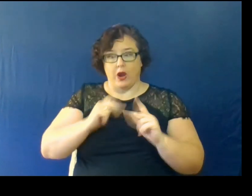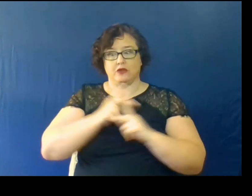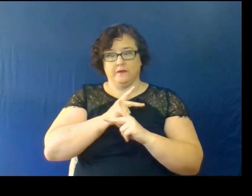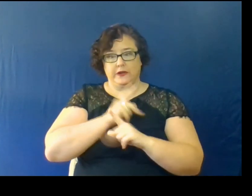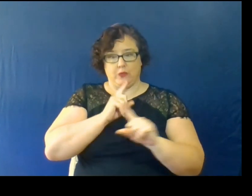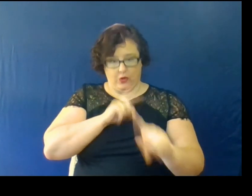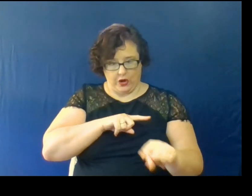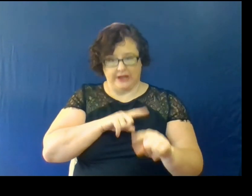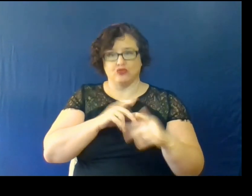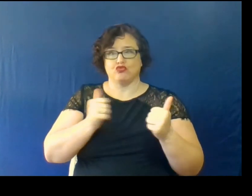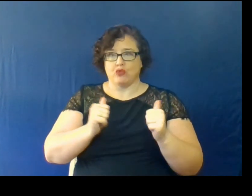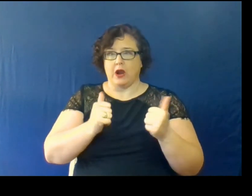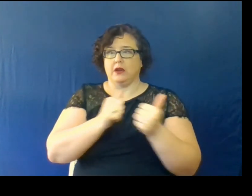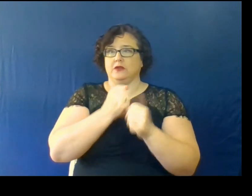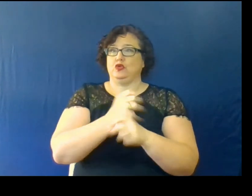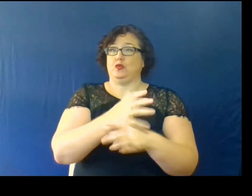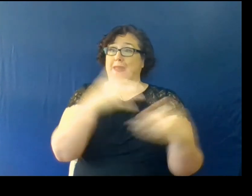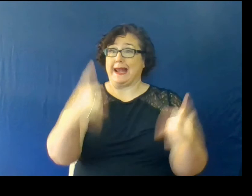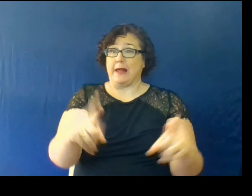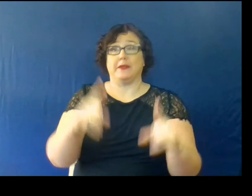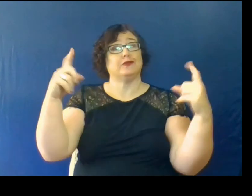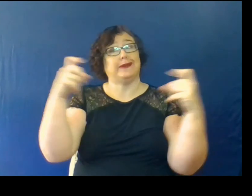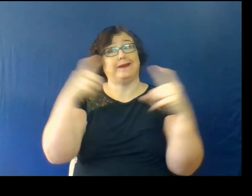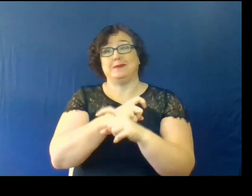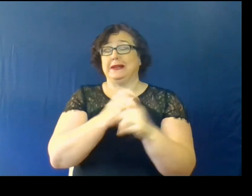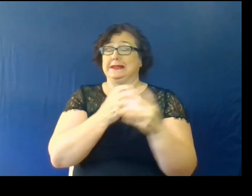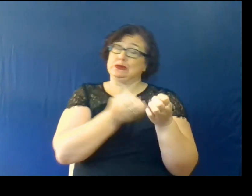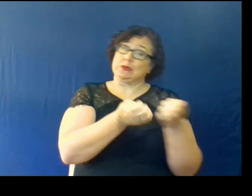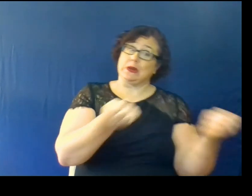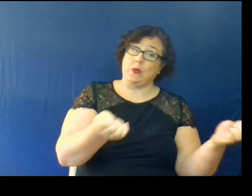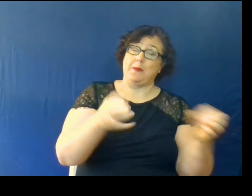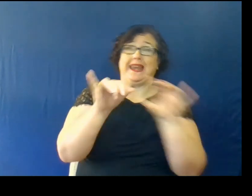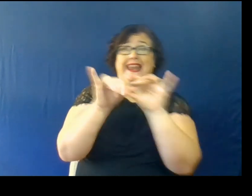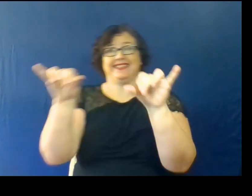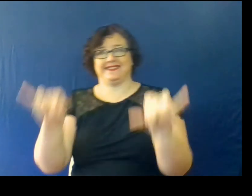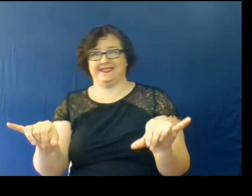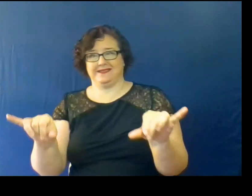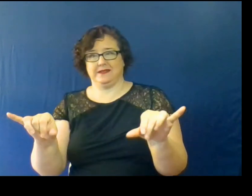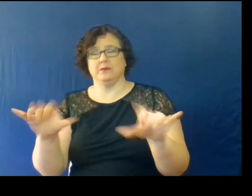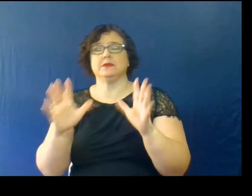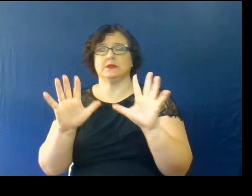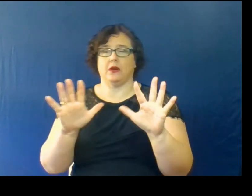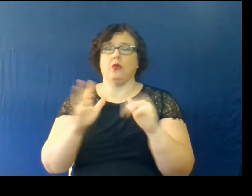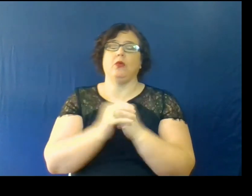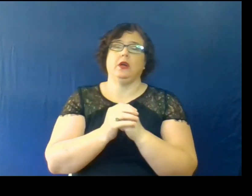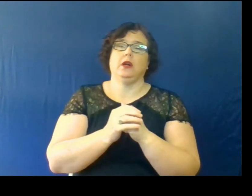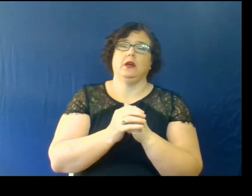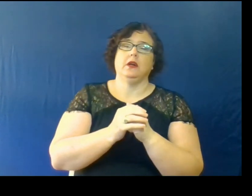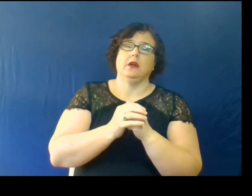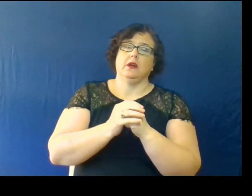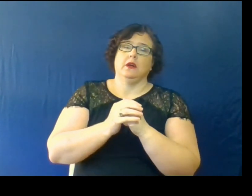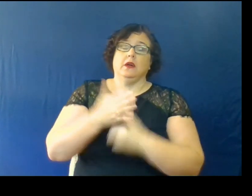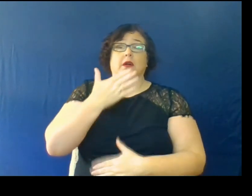there's a lot of complexity to both the equipment and the system so the best efforts are being made.